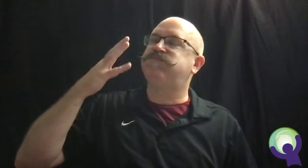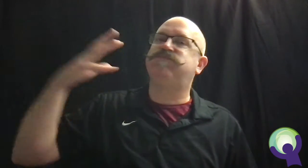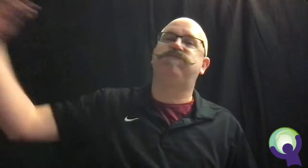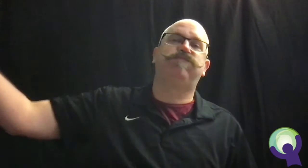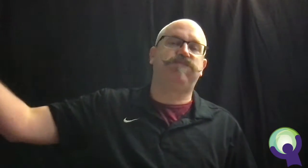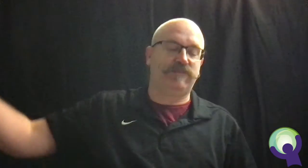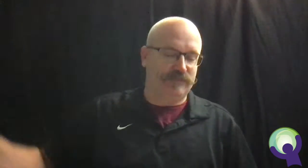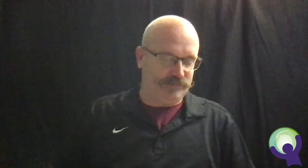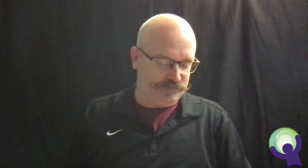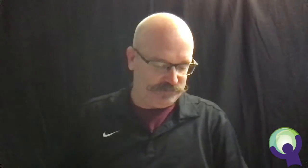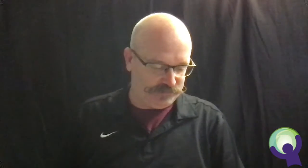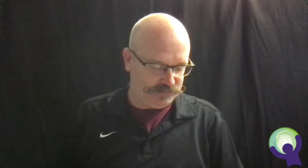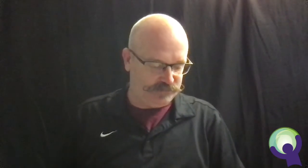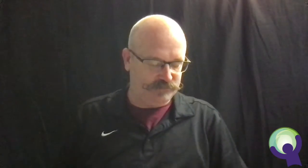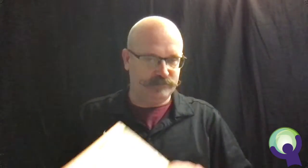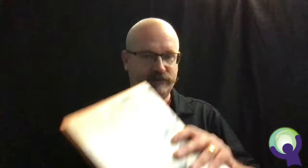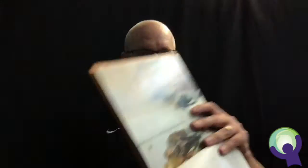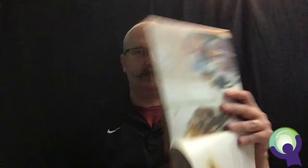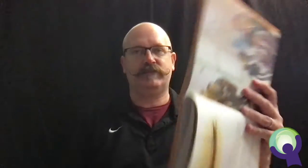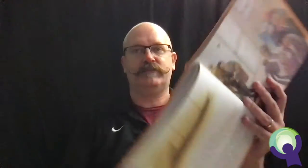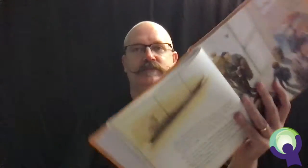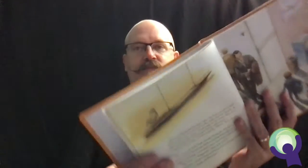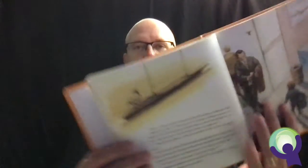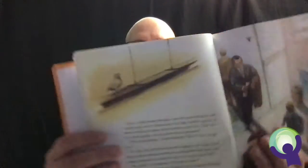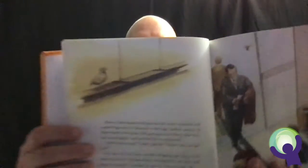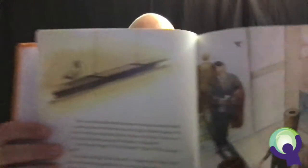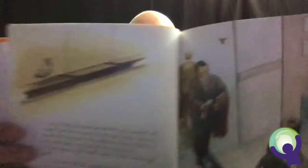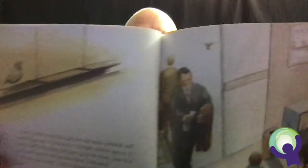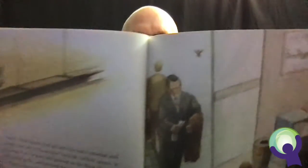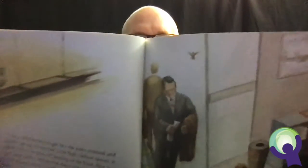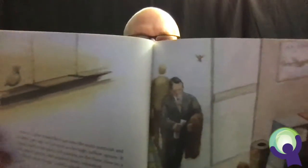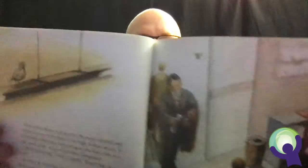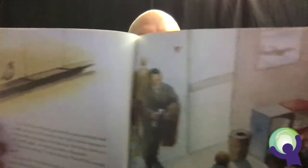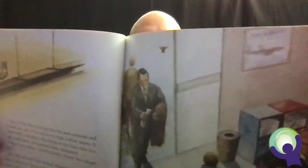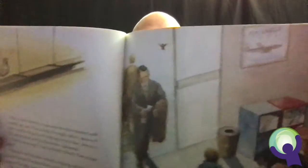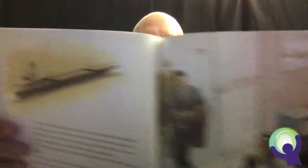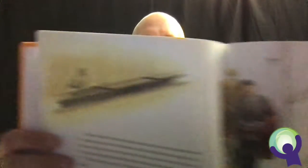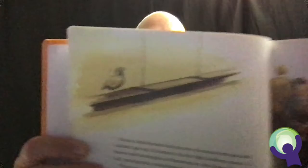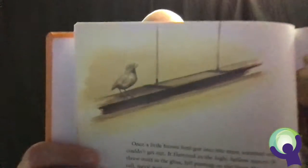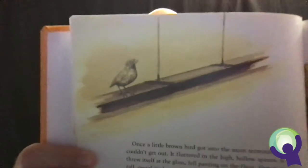Though I couldn't hear it, I knew it was singing. Nothing made me as happy as that bird.